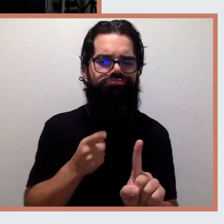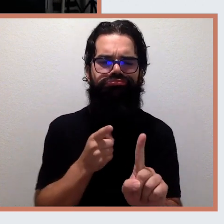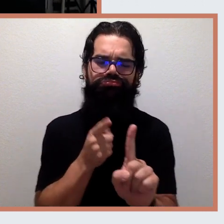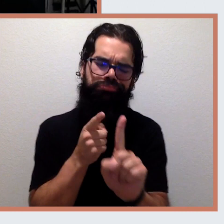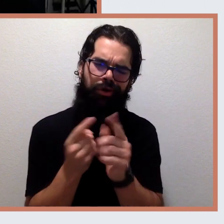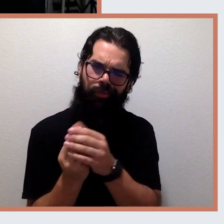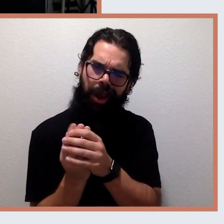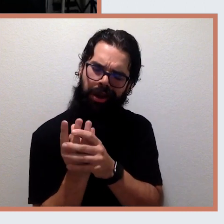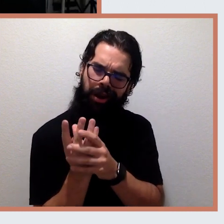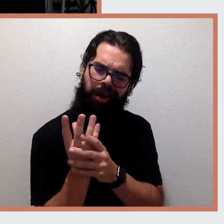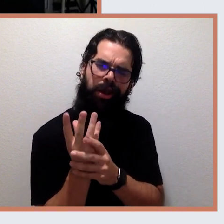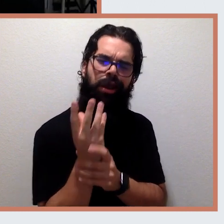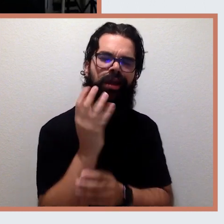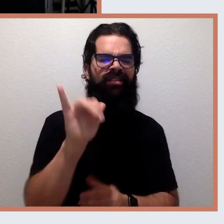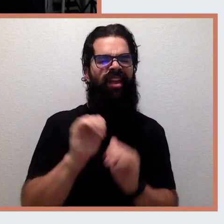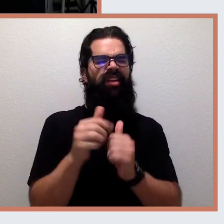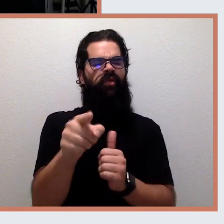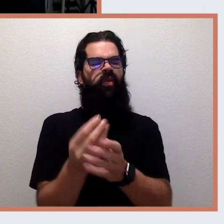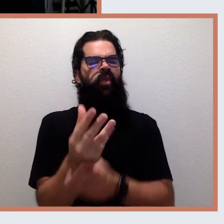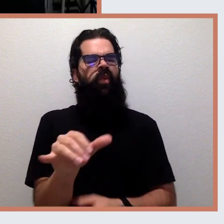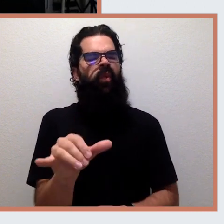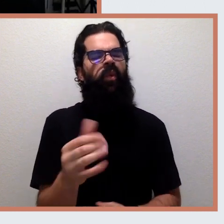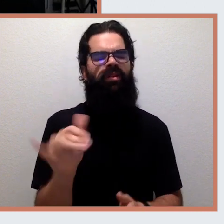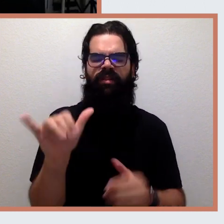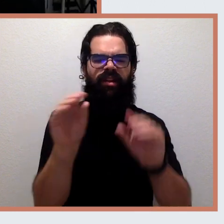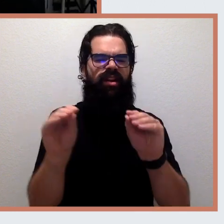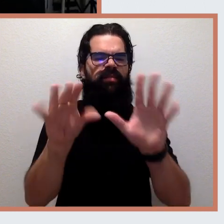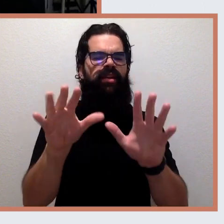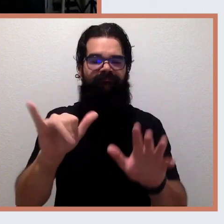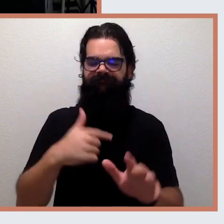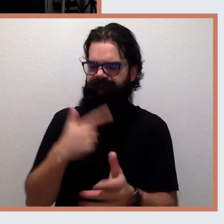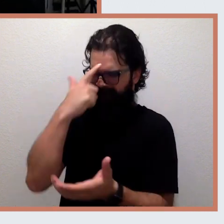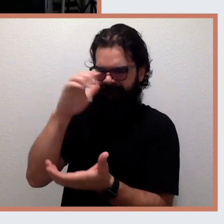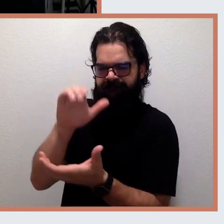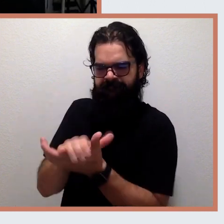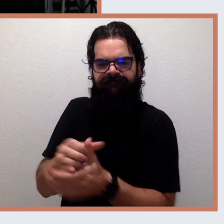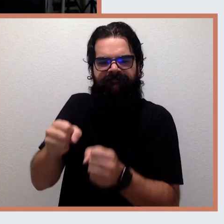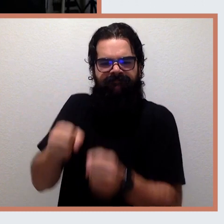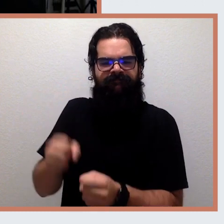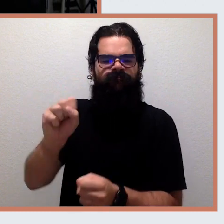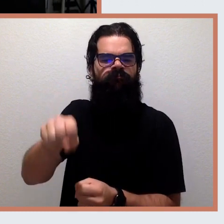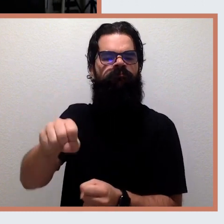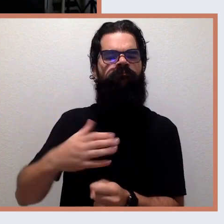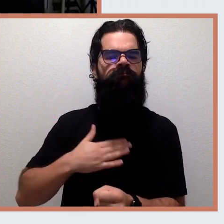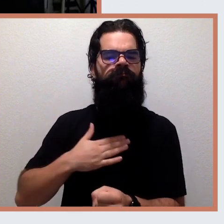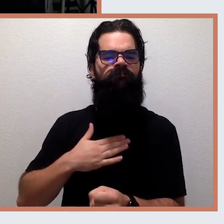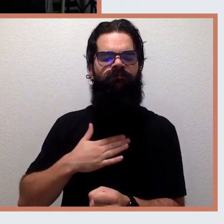get comfortable being uncomfortable. That's when you know you're going to grow. That's when you know magic can happen.